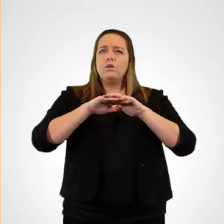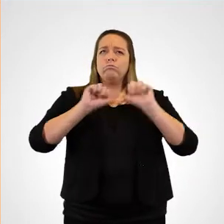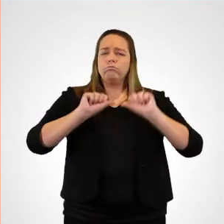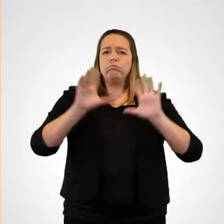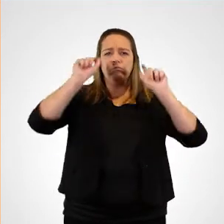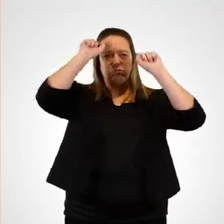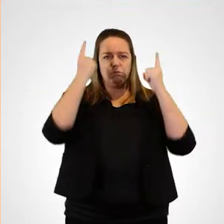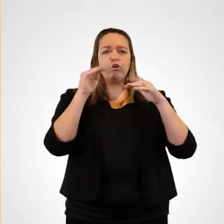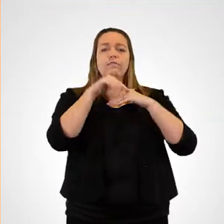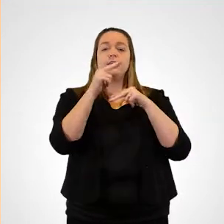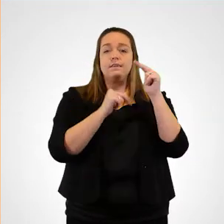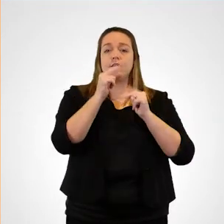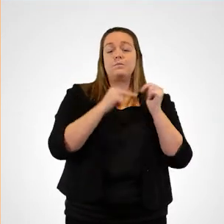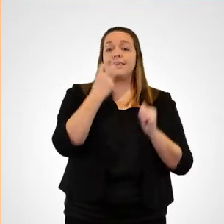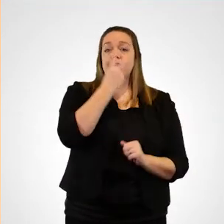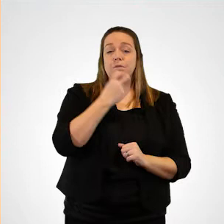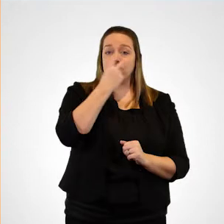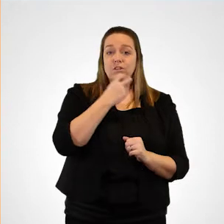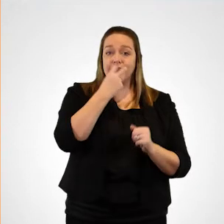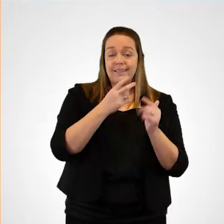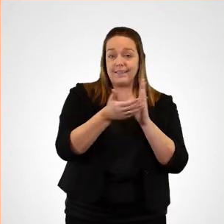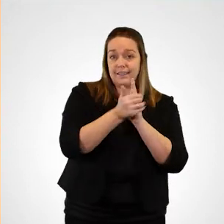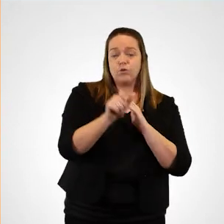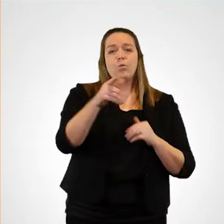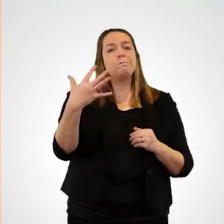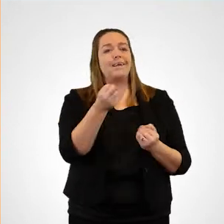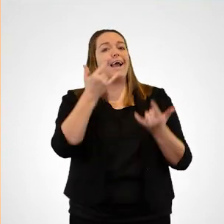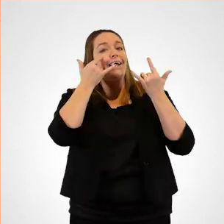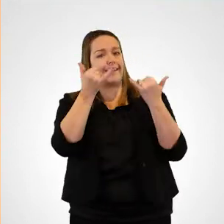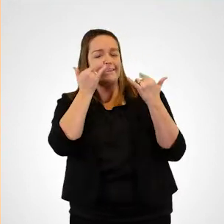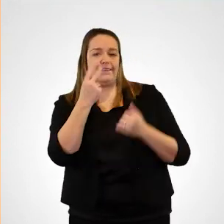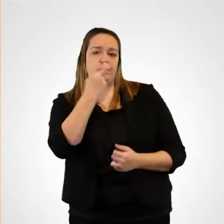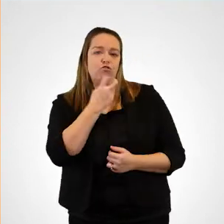of speechreading skills we really need to be able to assess speechreading and